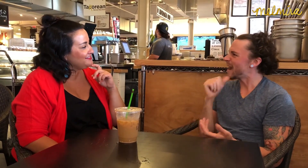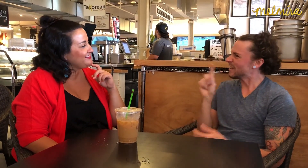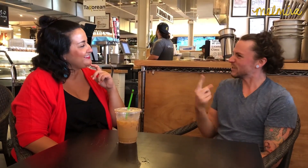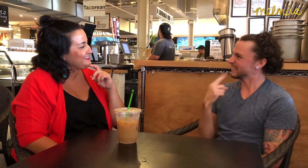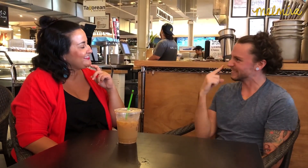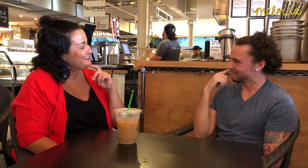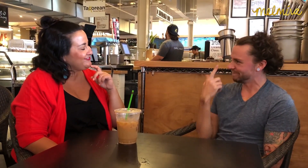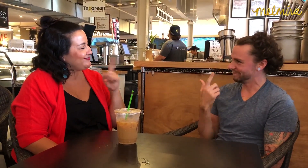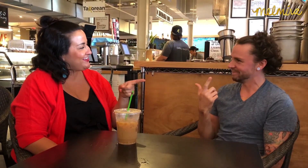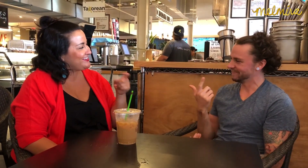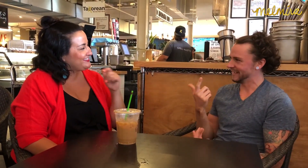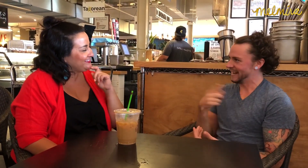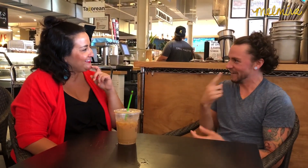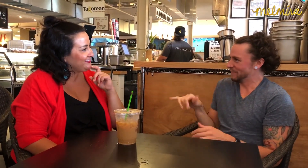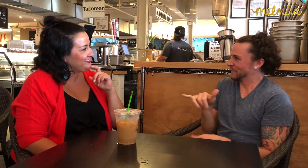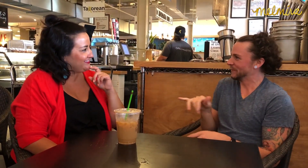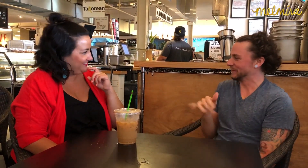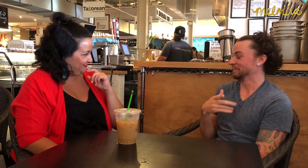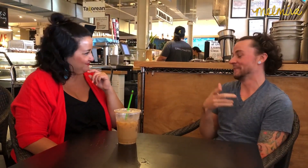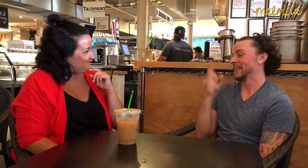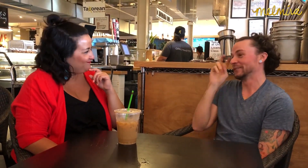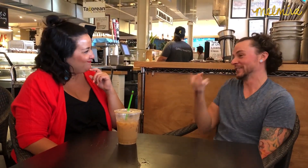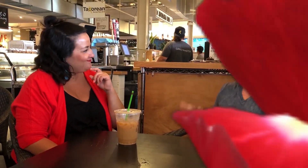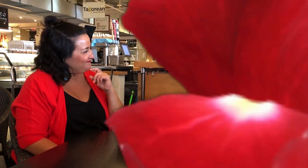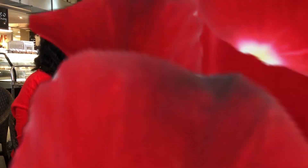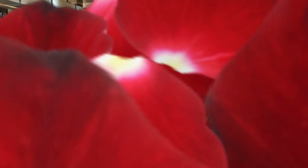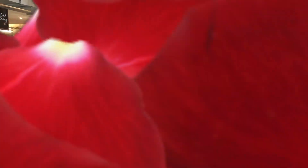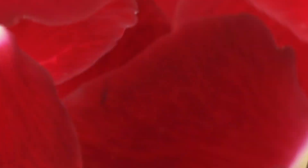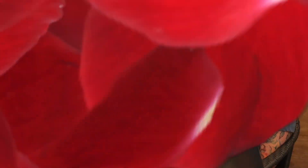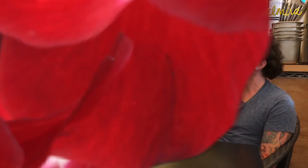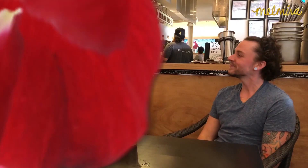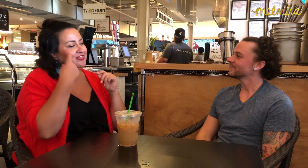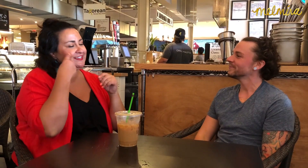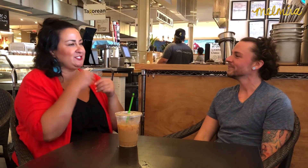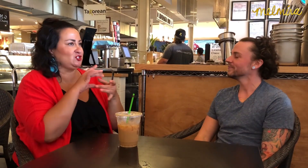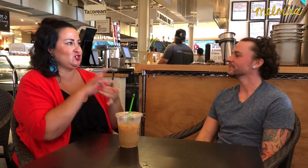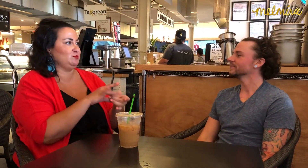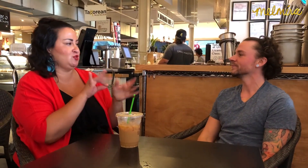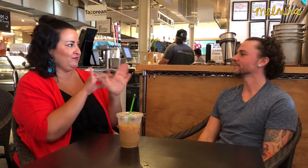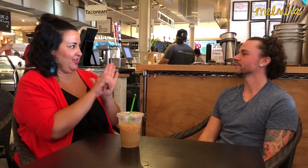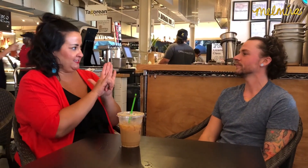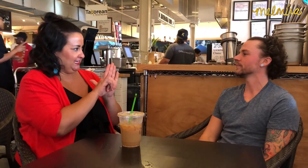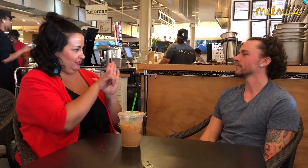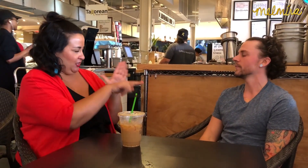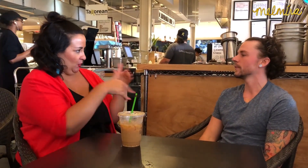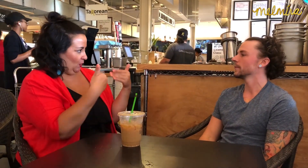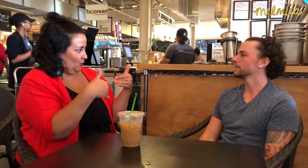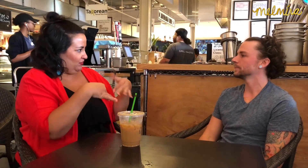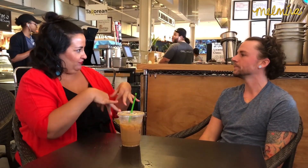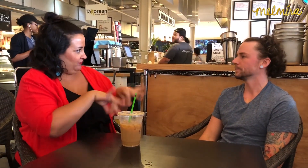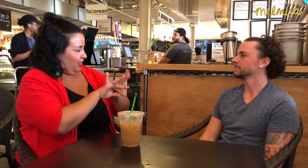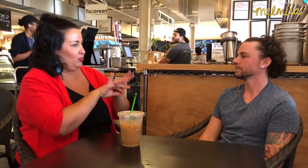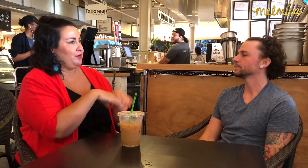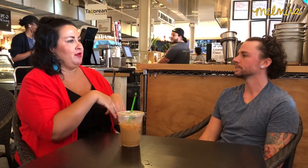So, it's not just deaf people. Hearing people experience these issues too. That's a trip. In terms of identity, which you value very much,